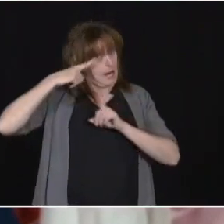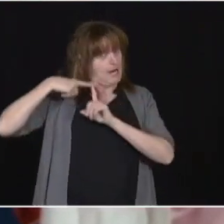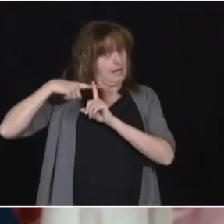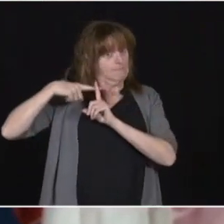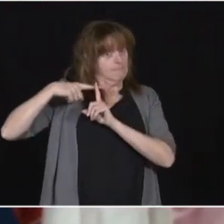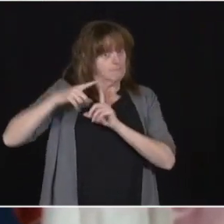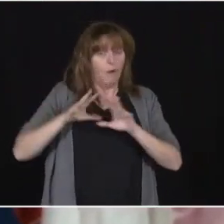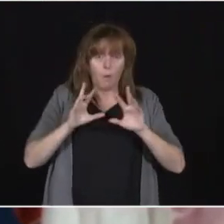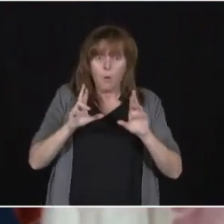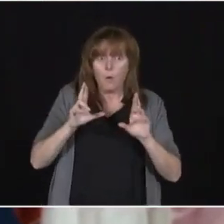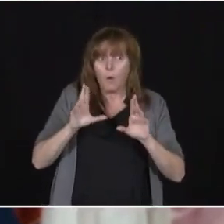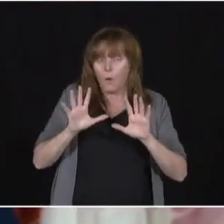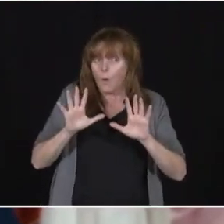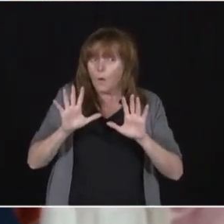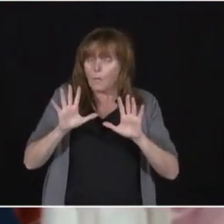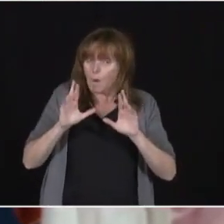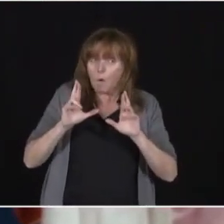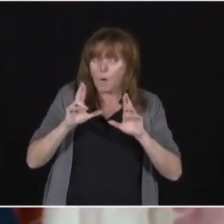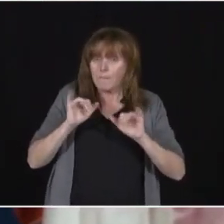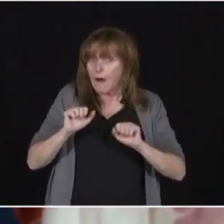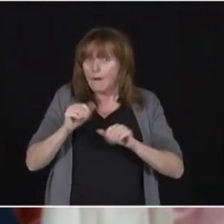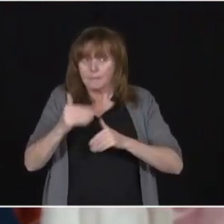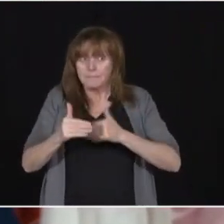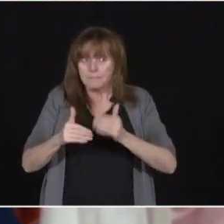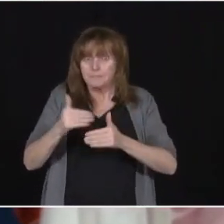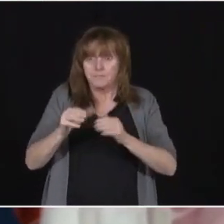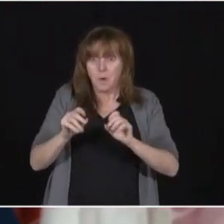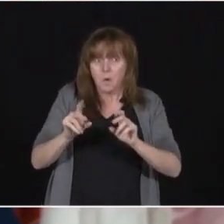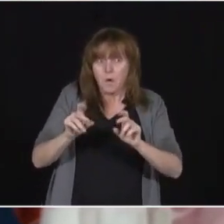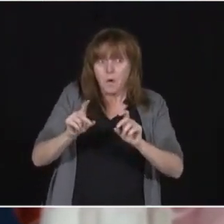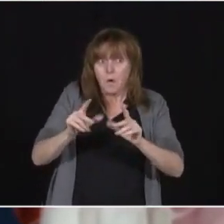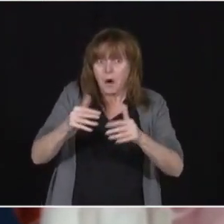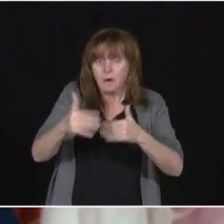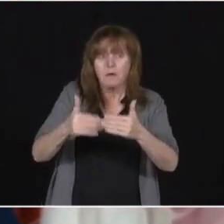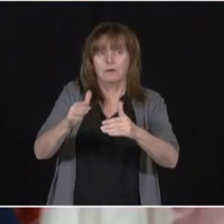some positive results. OK. And then a question regarding